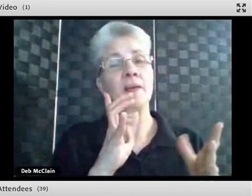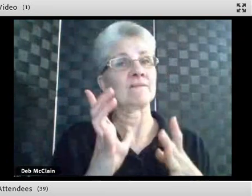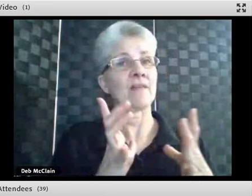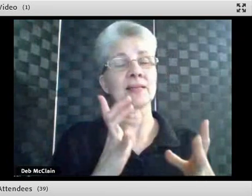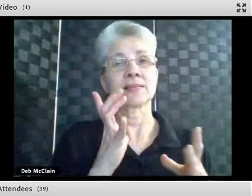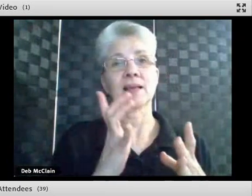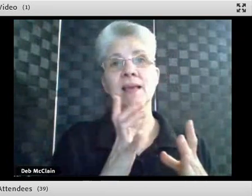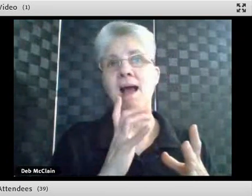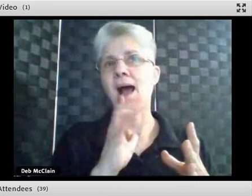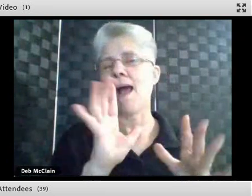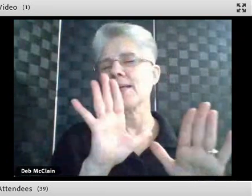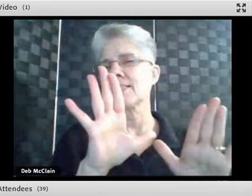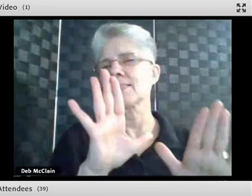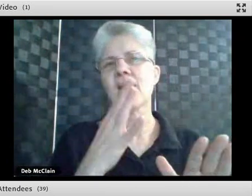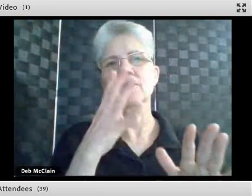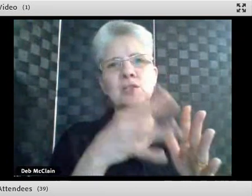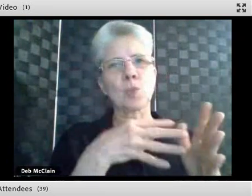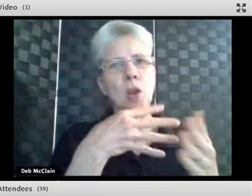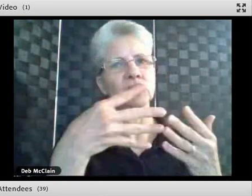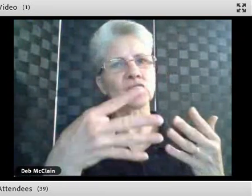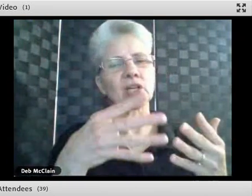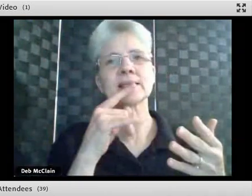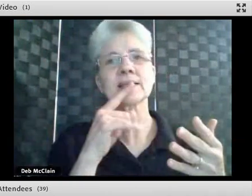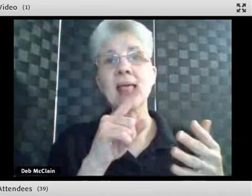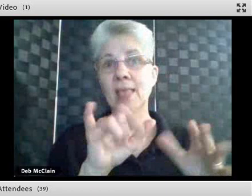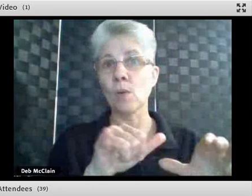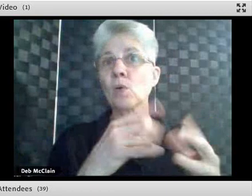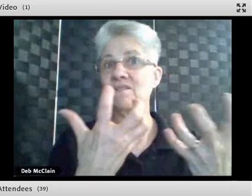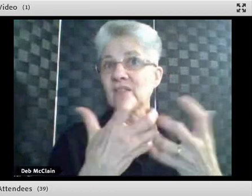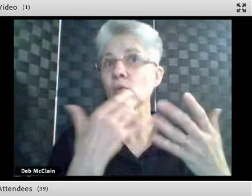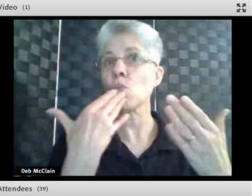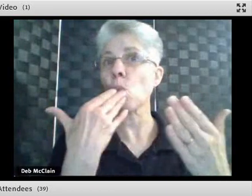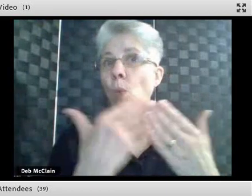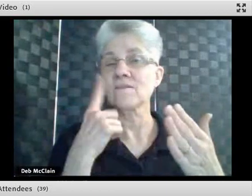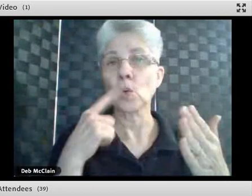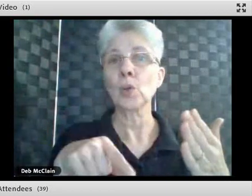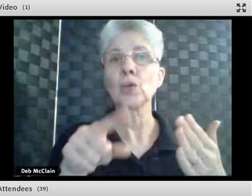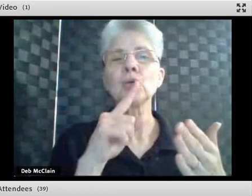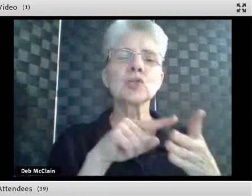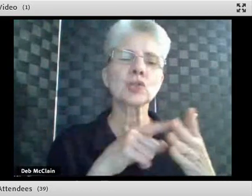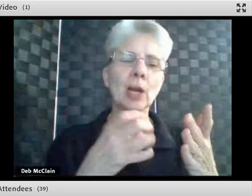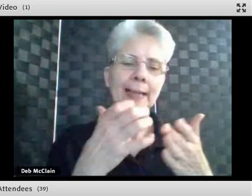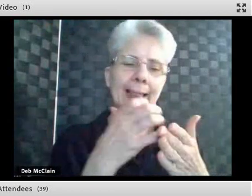I'm a fan of spreadsheets, and a spreadsheet will do the job really well here. You just want to start collecting sort of